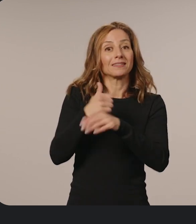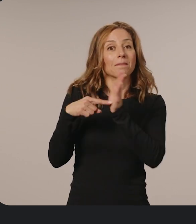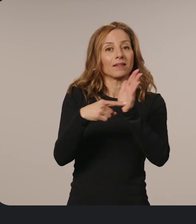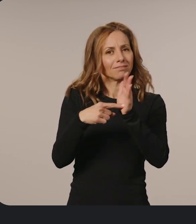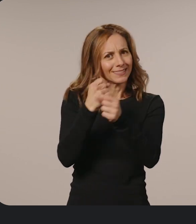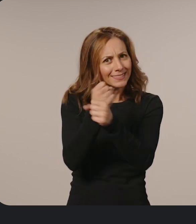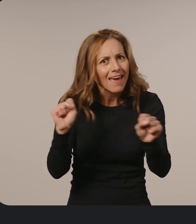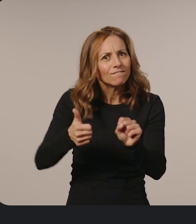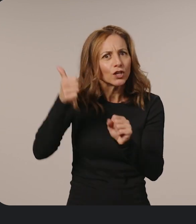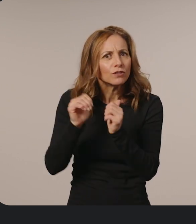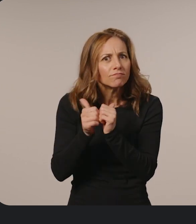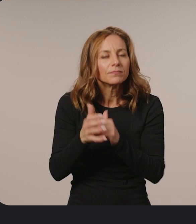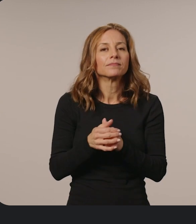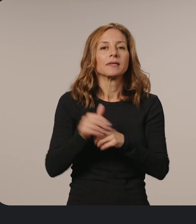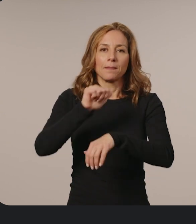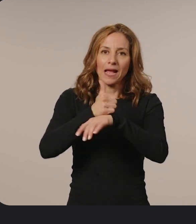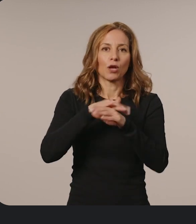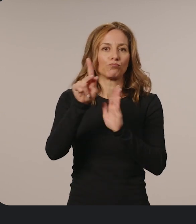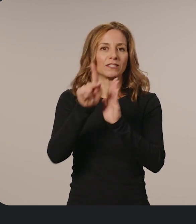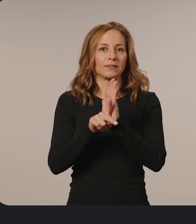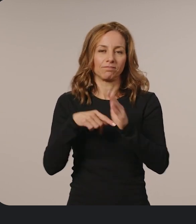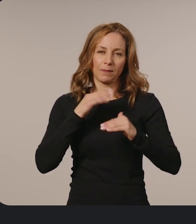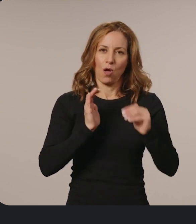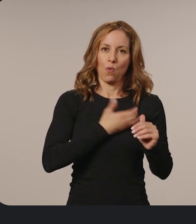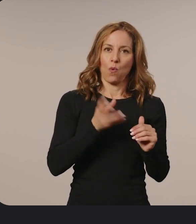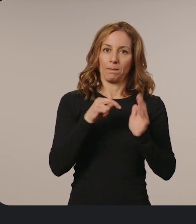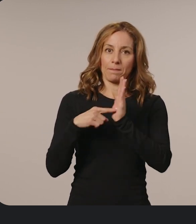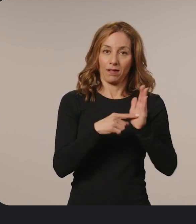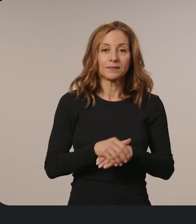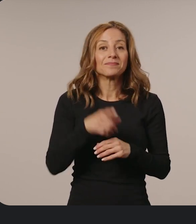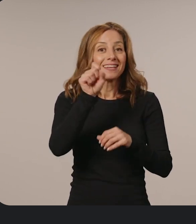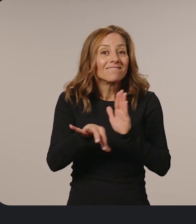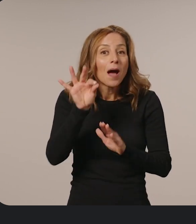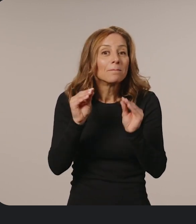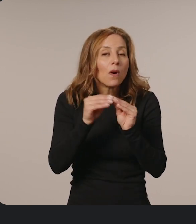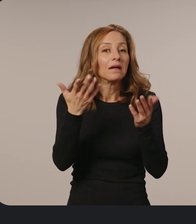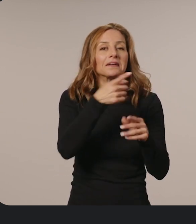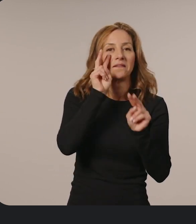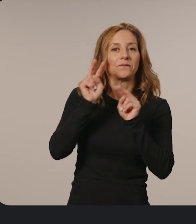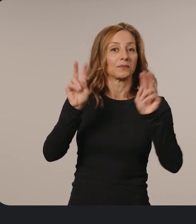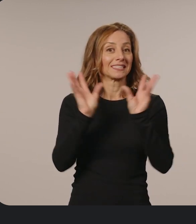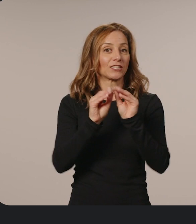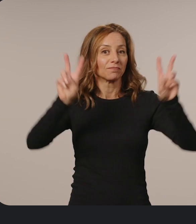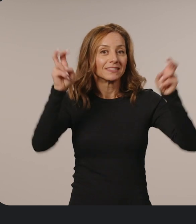It's the principles on which we built our own models. You can find more by viewing our session, "Safe and Responsible